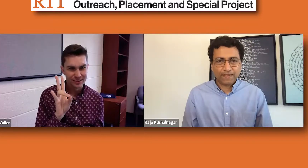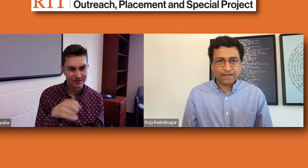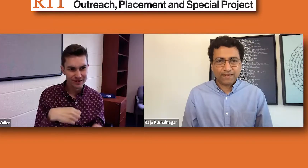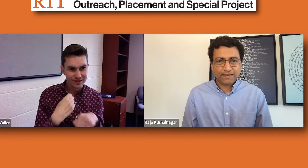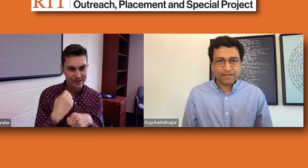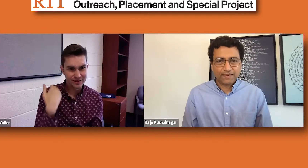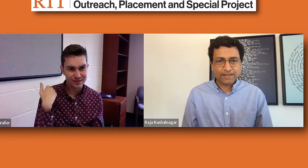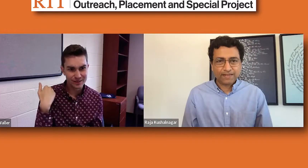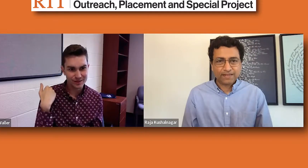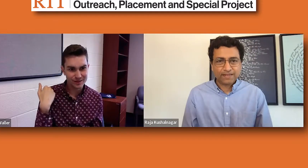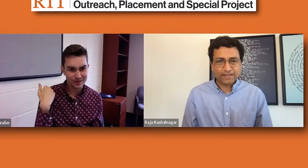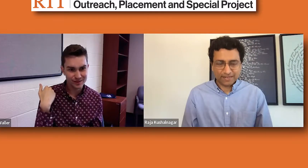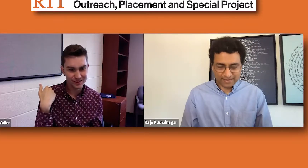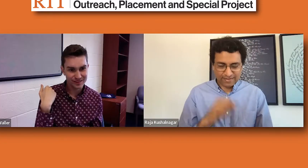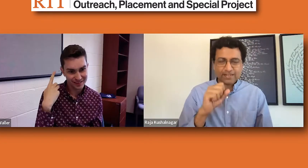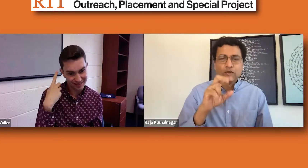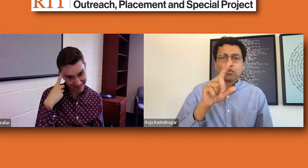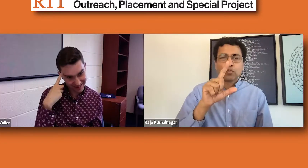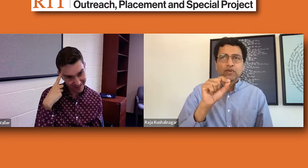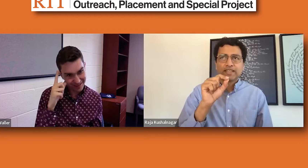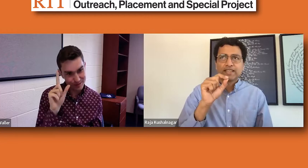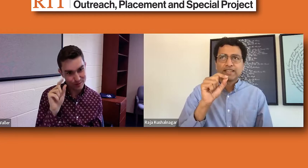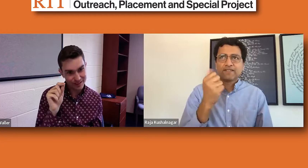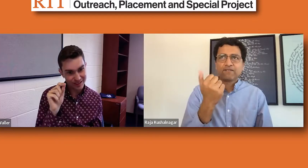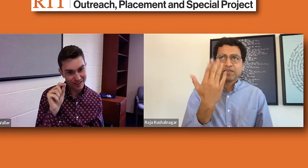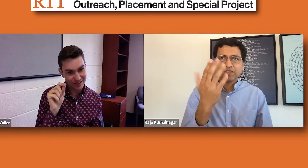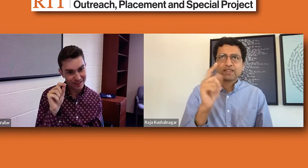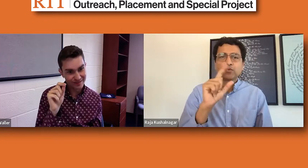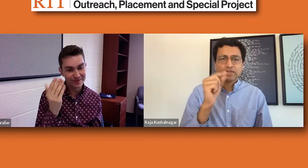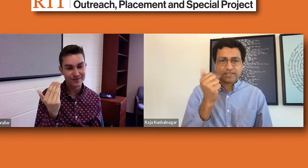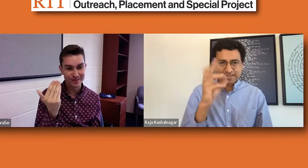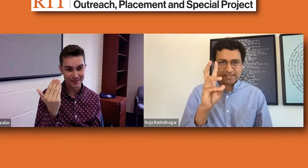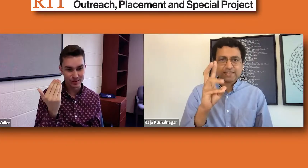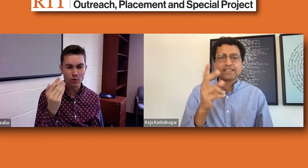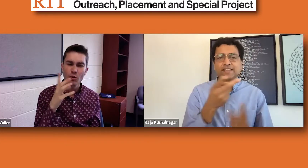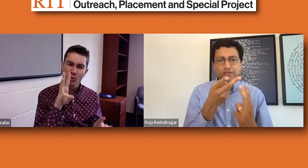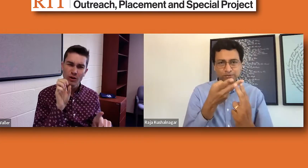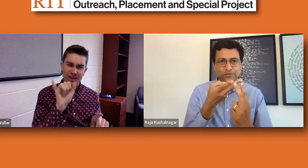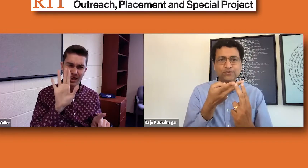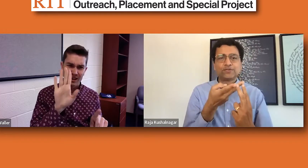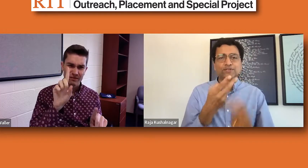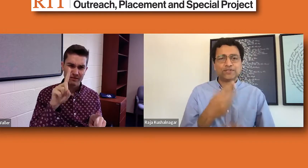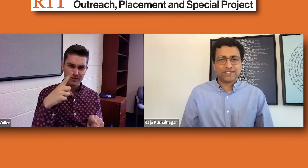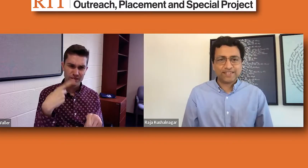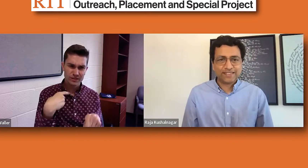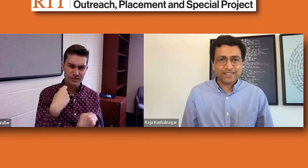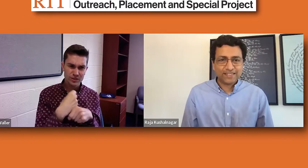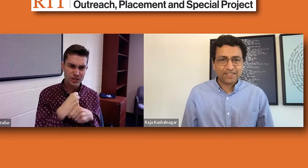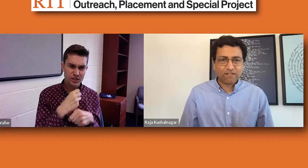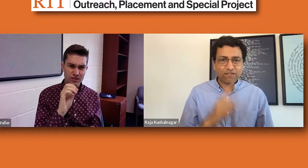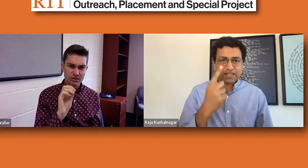research program, I think it was, what, maybe six or seven years ago? Yeah, I think about 2015, 2016.